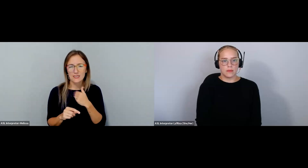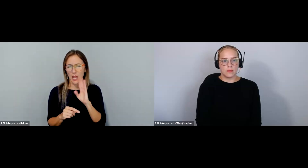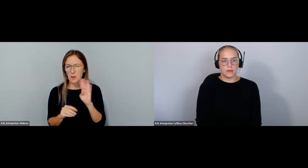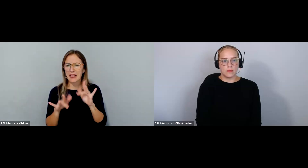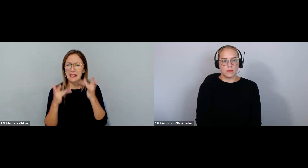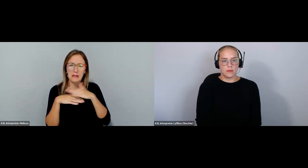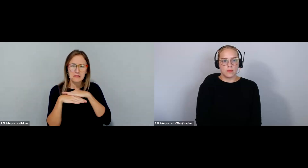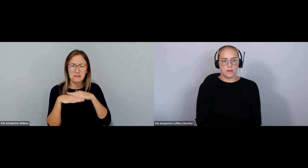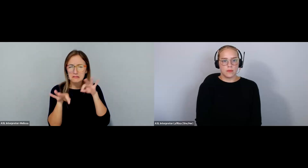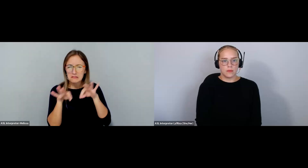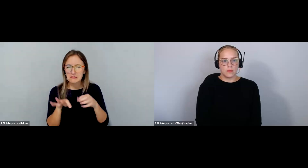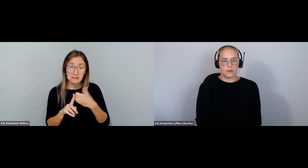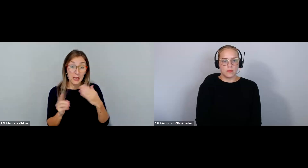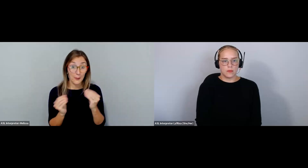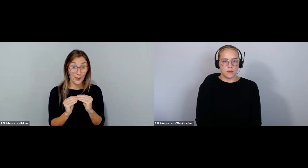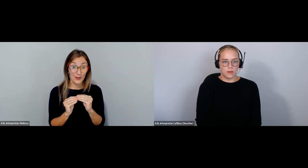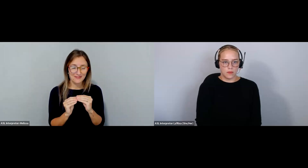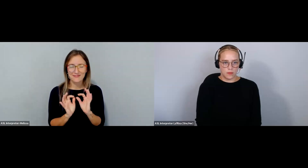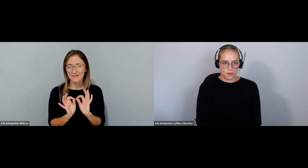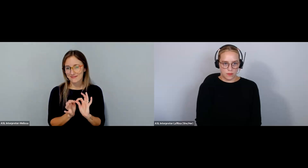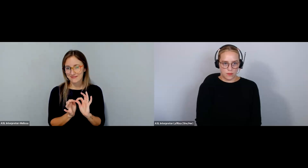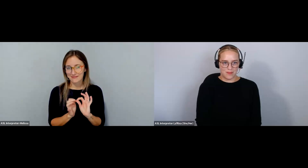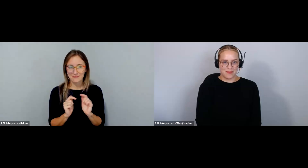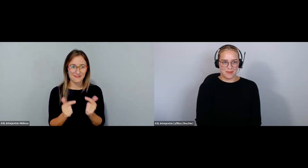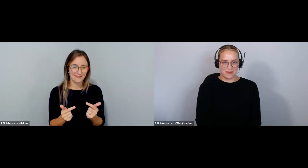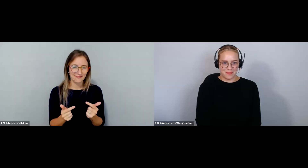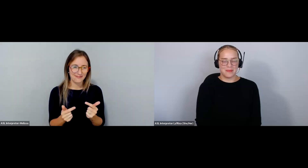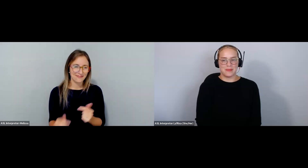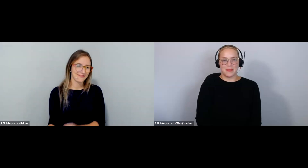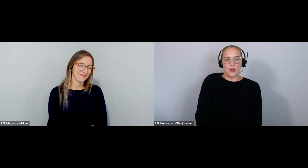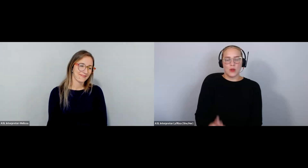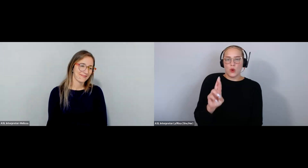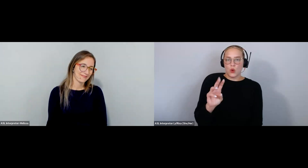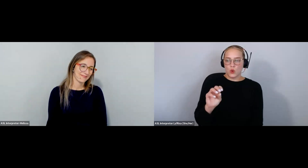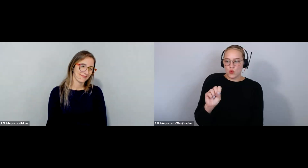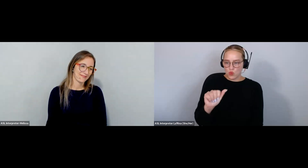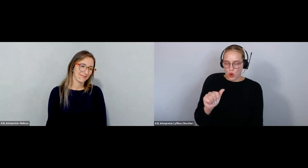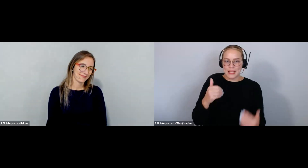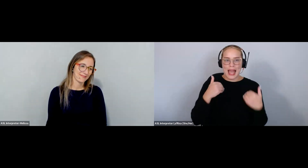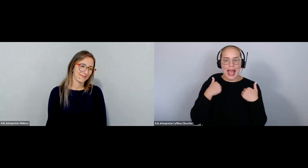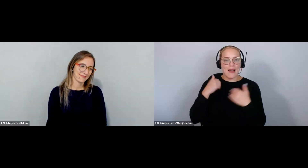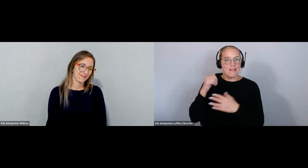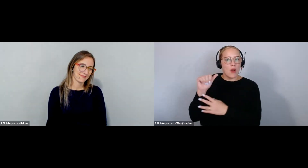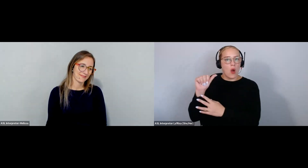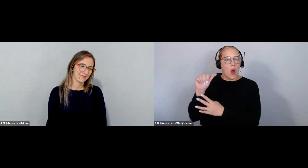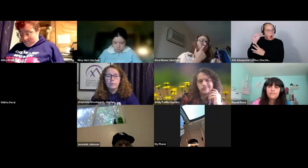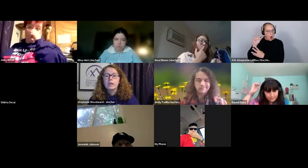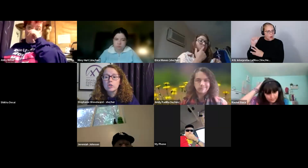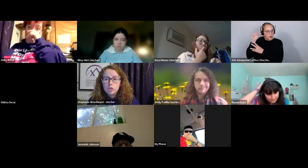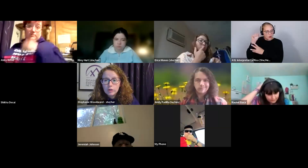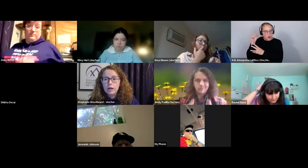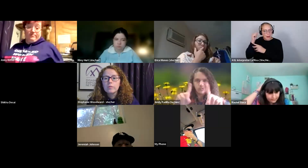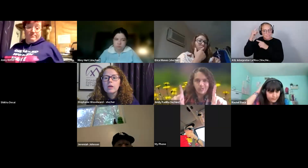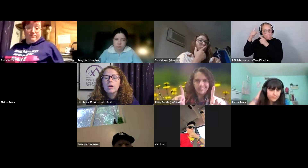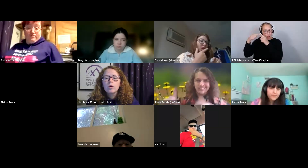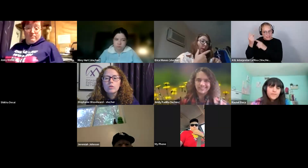disability and depression.